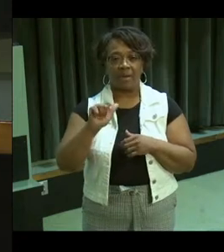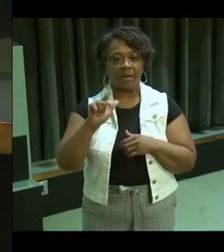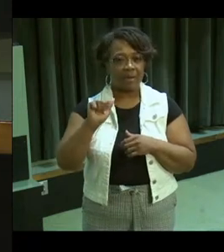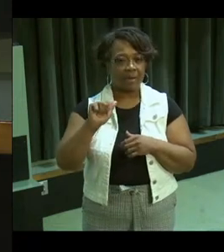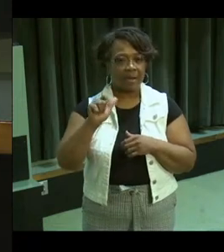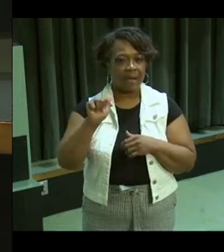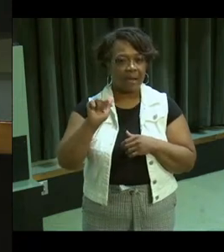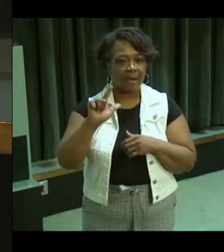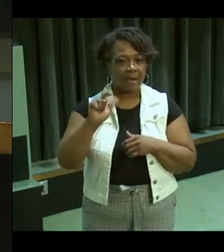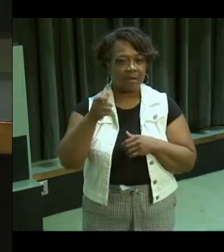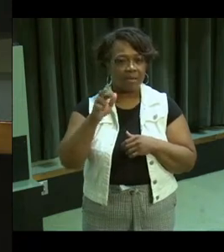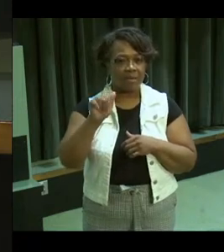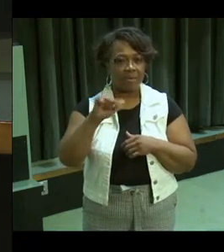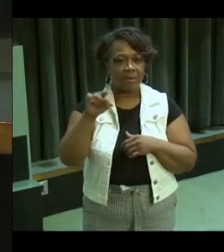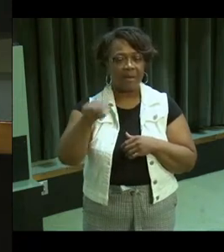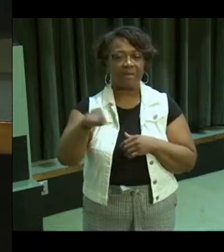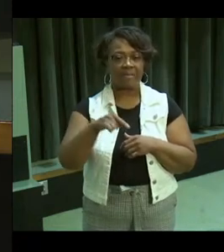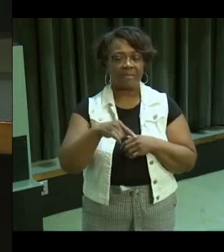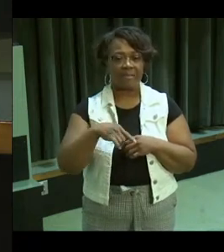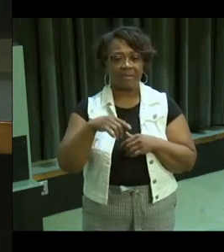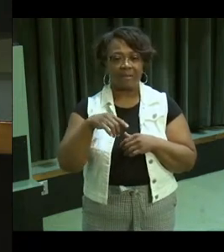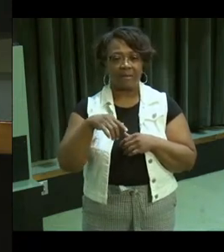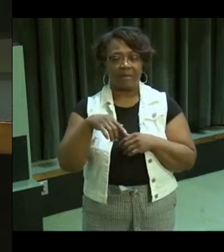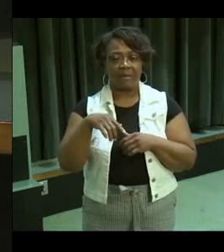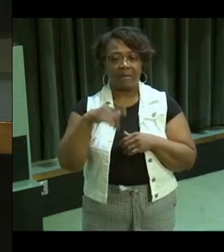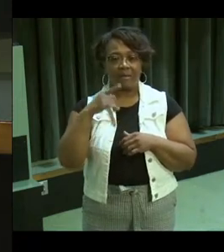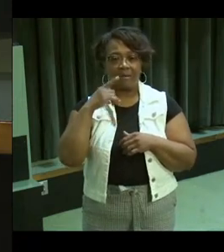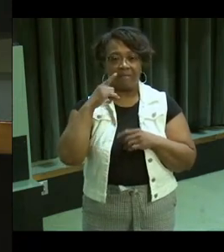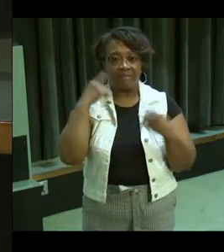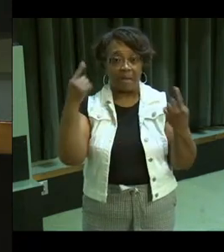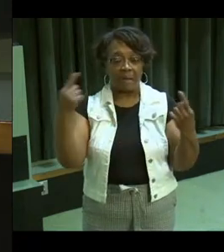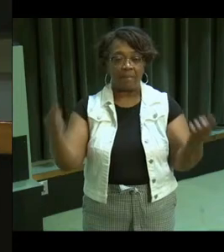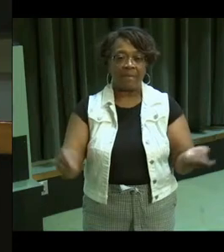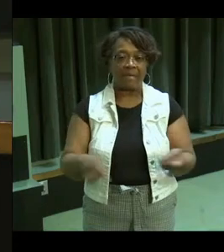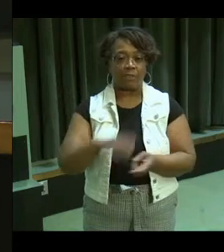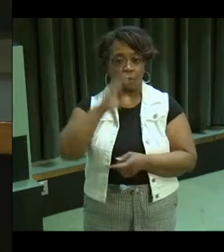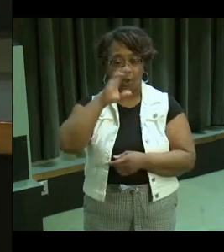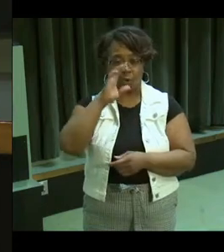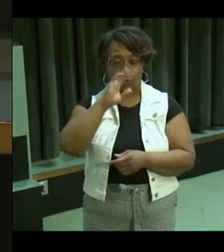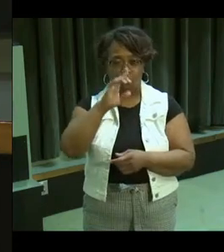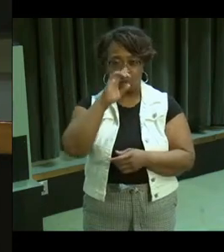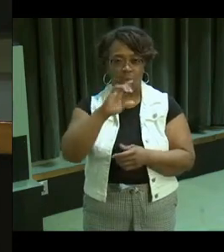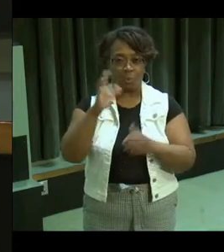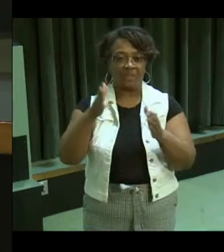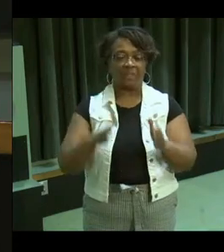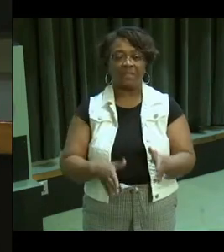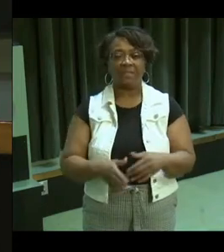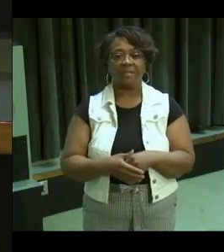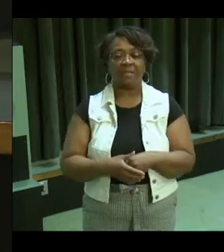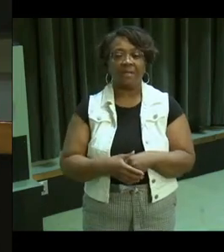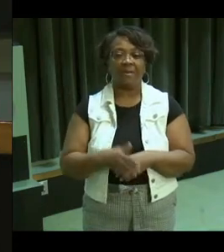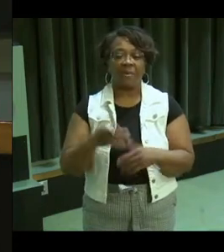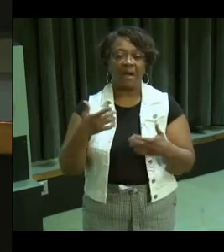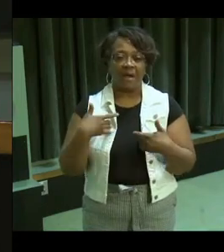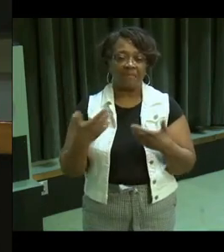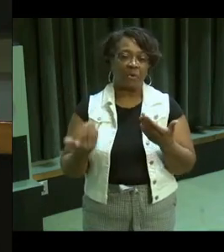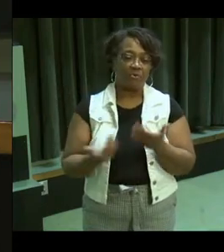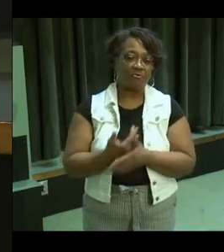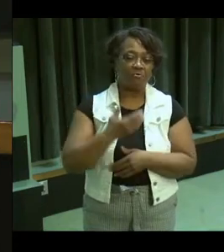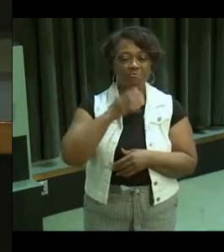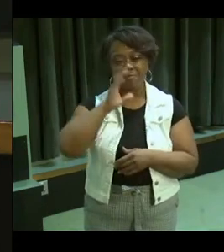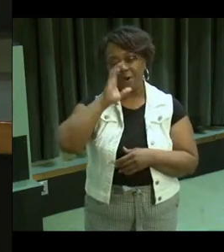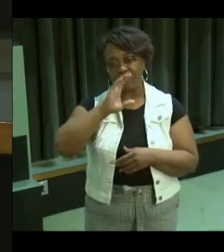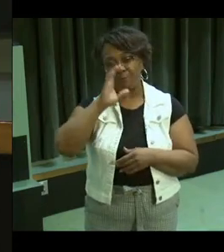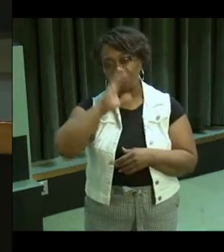famous cartoonist, is releasing